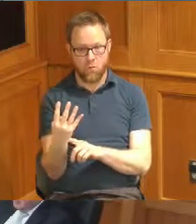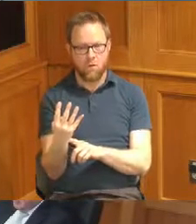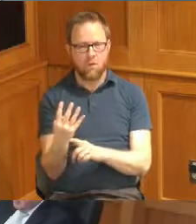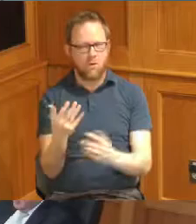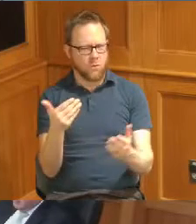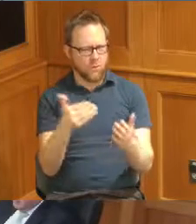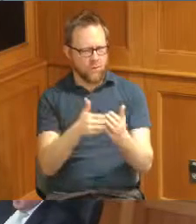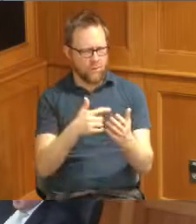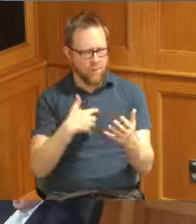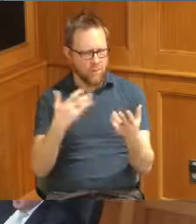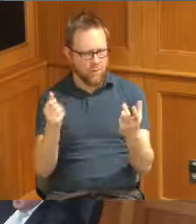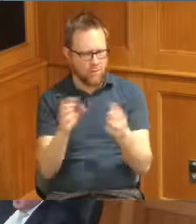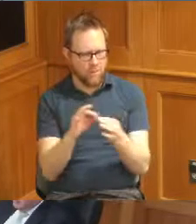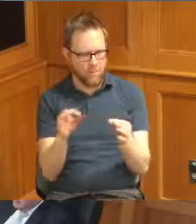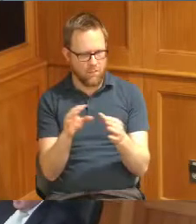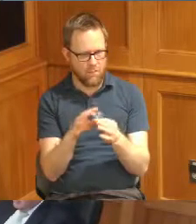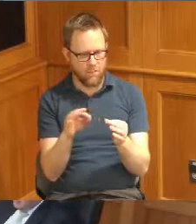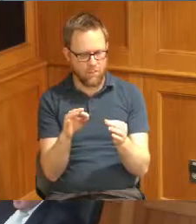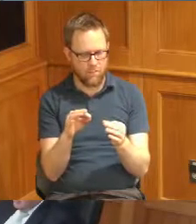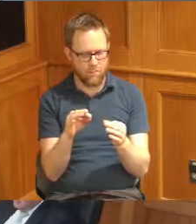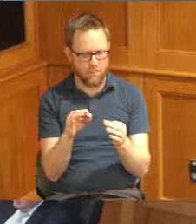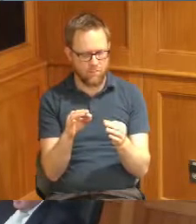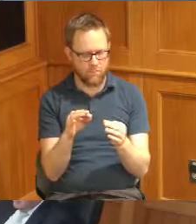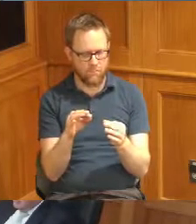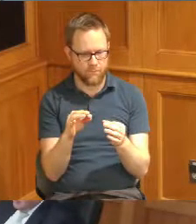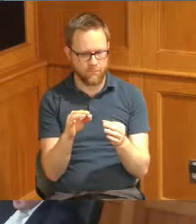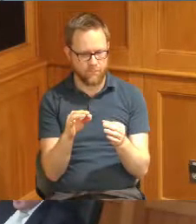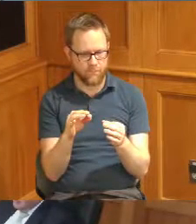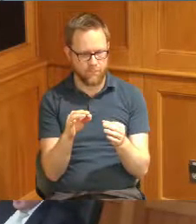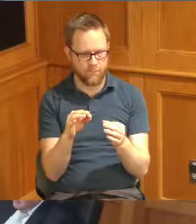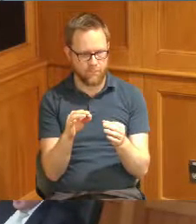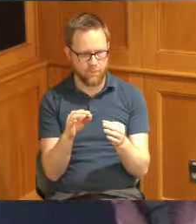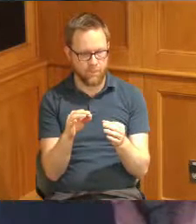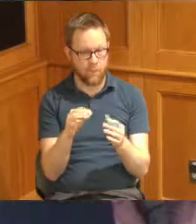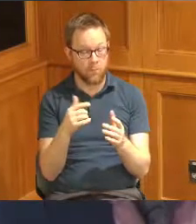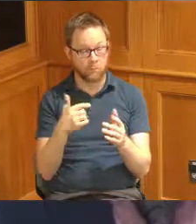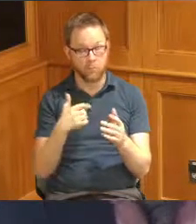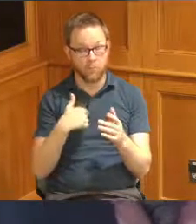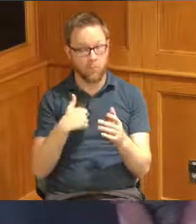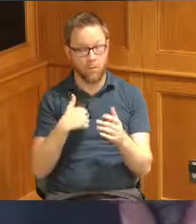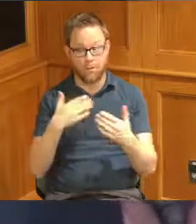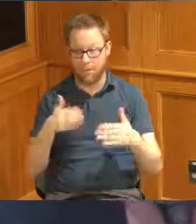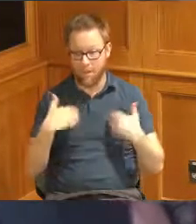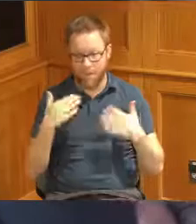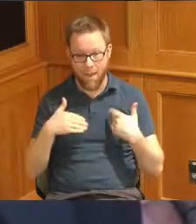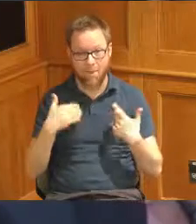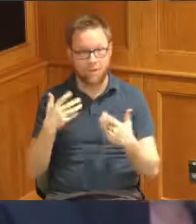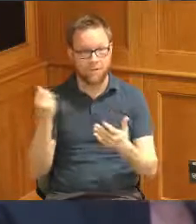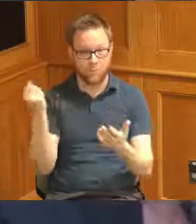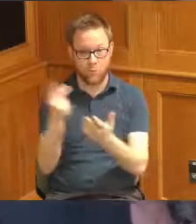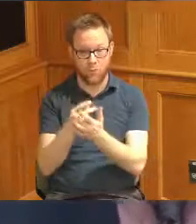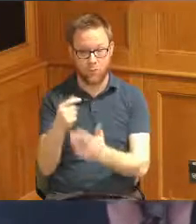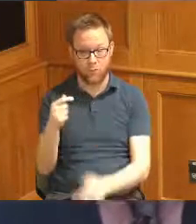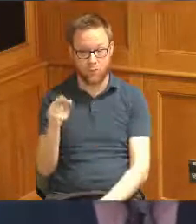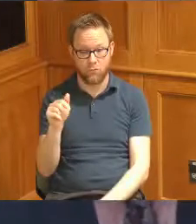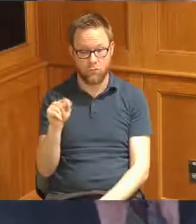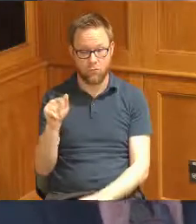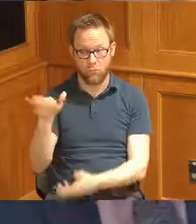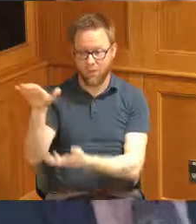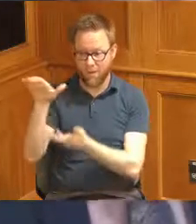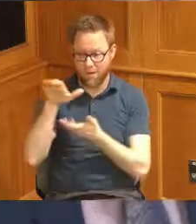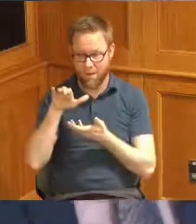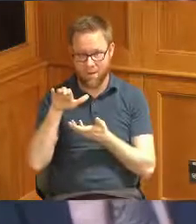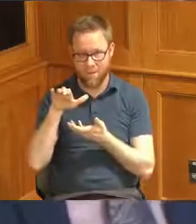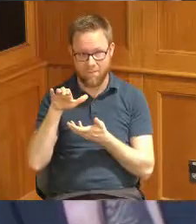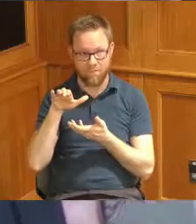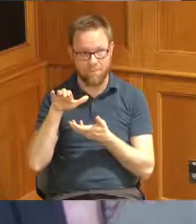want to say that I celebrate that we're getting a grant for other levels of government to pay